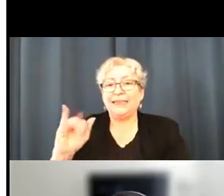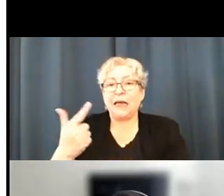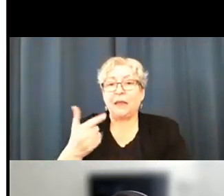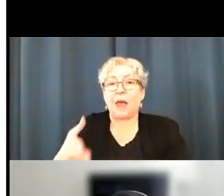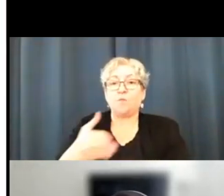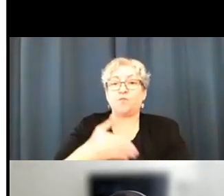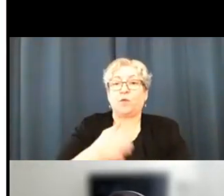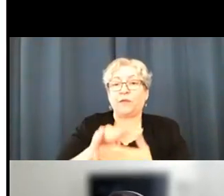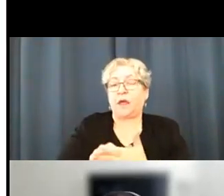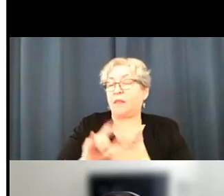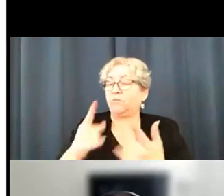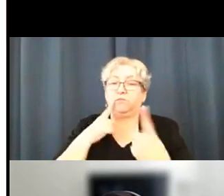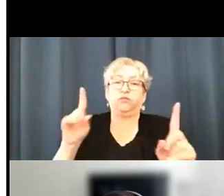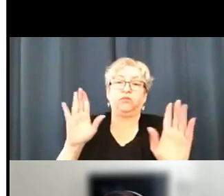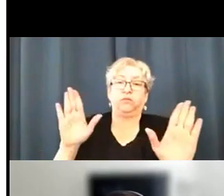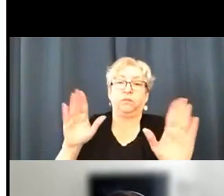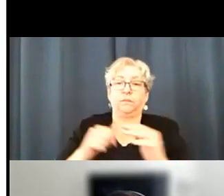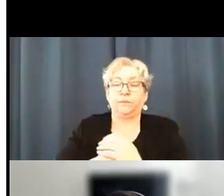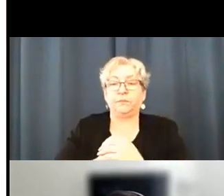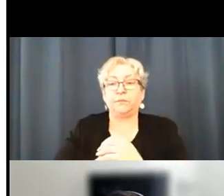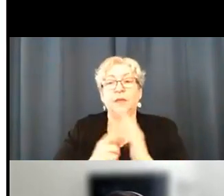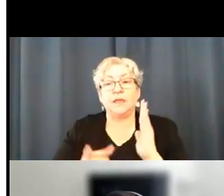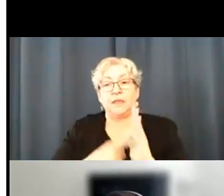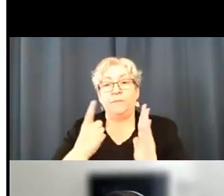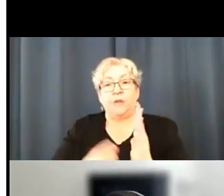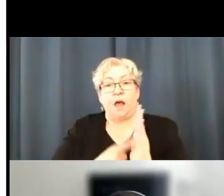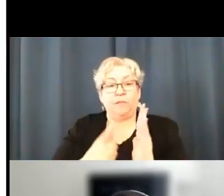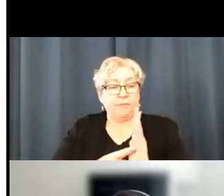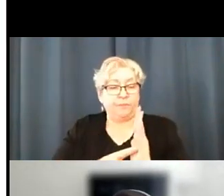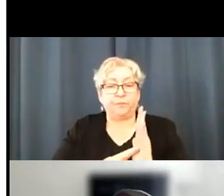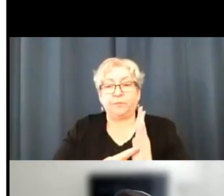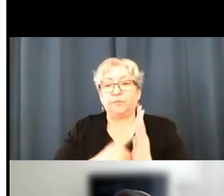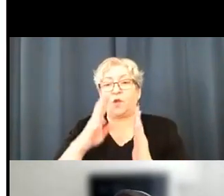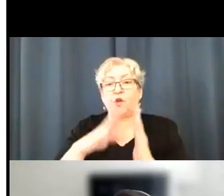then that's a success. And in some cases, the grid layout that we were using